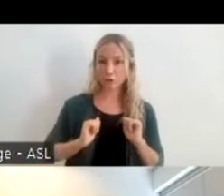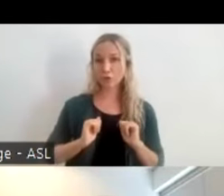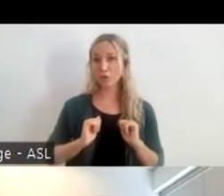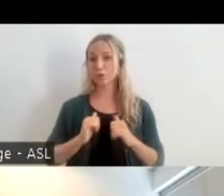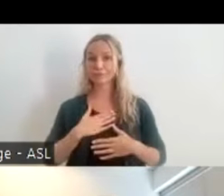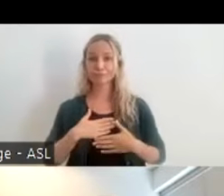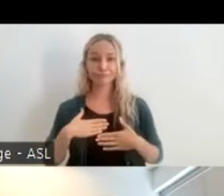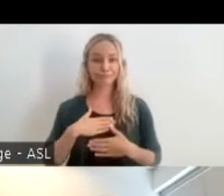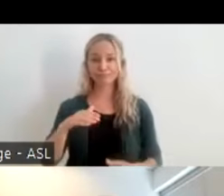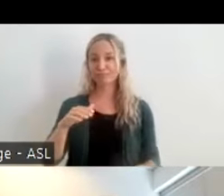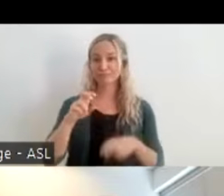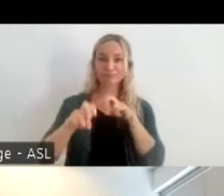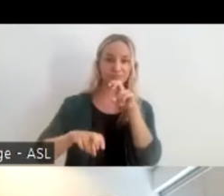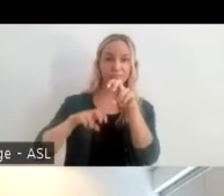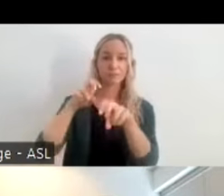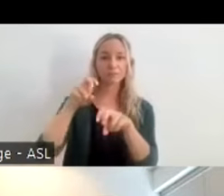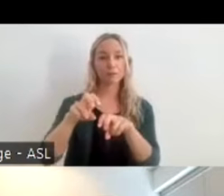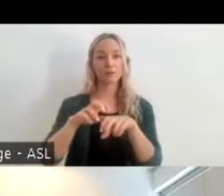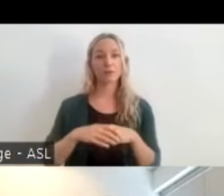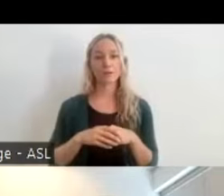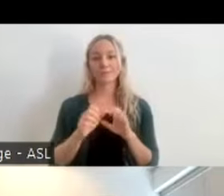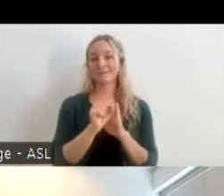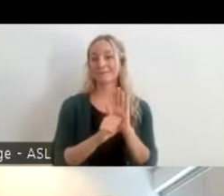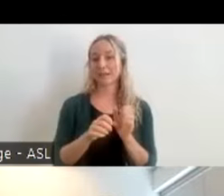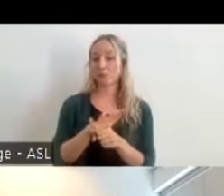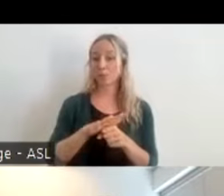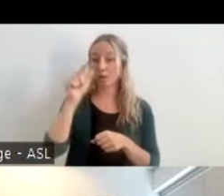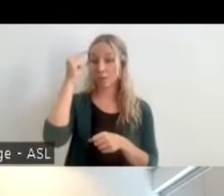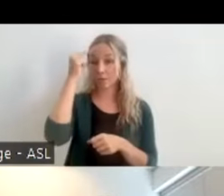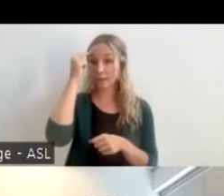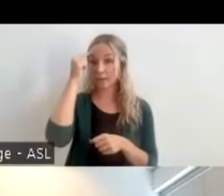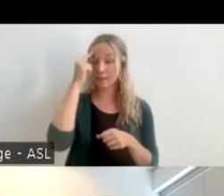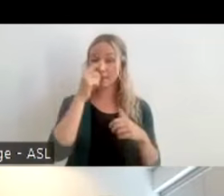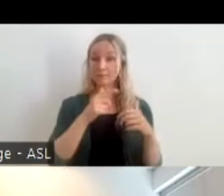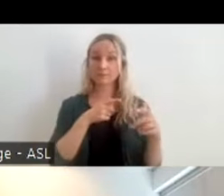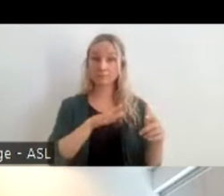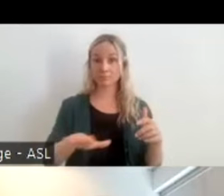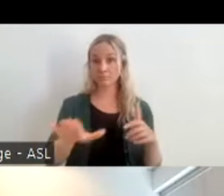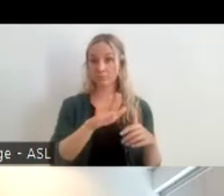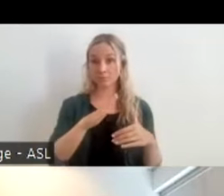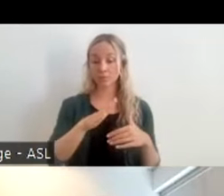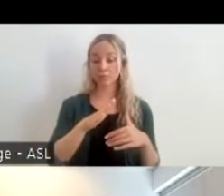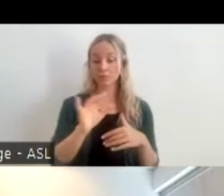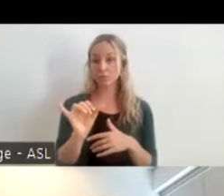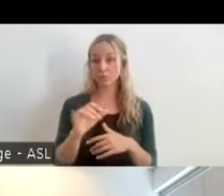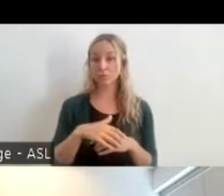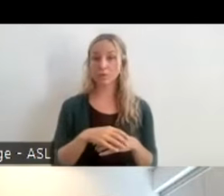being denied services because of your disability by a state or local government entity, state or local government